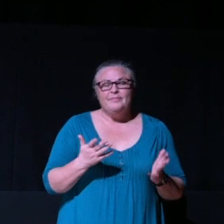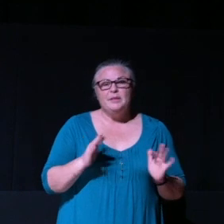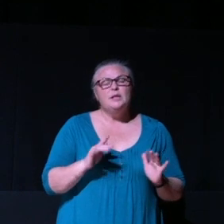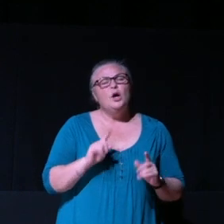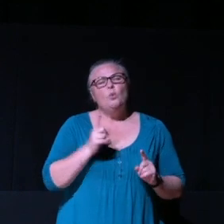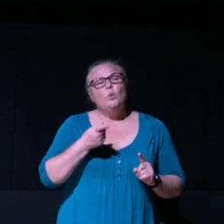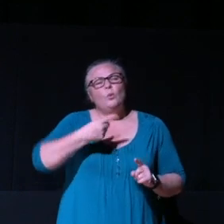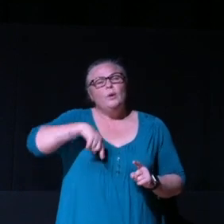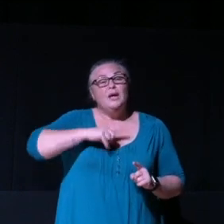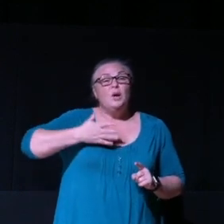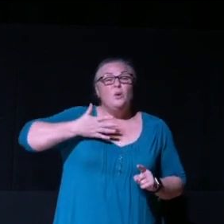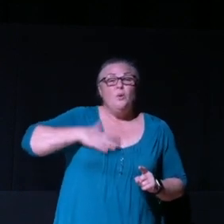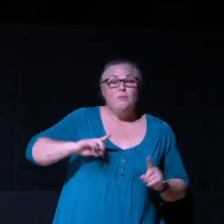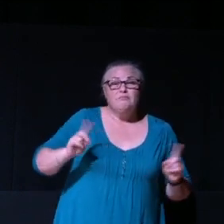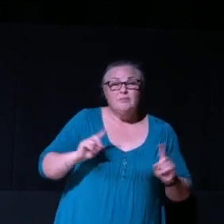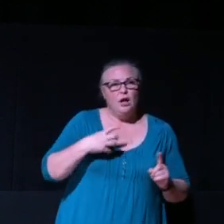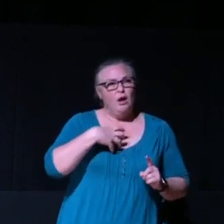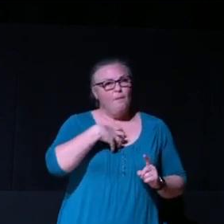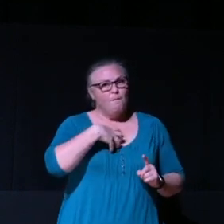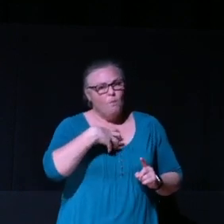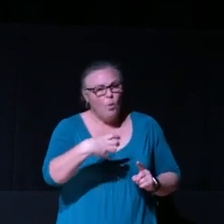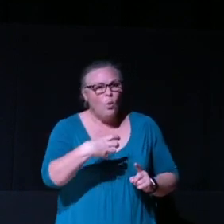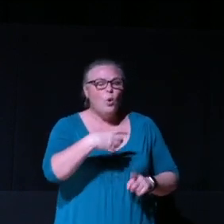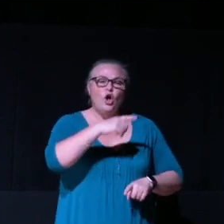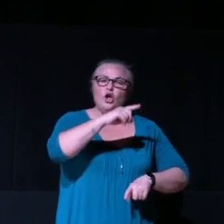aiming for is like more stories and diversity and more like diverse